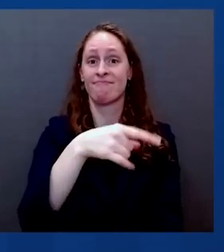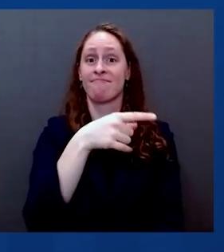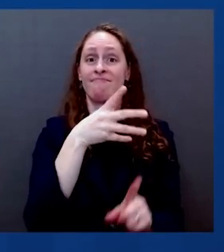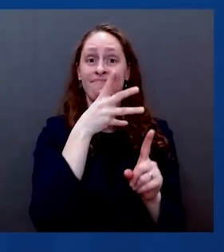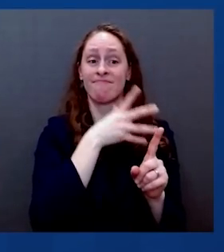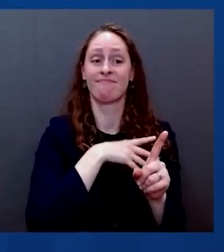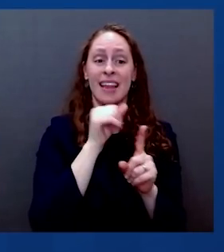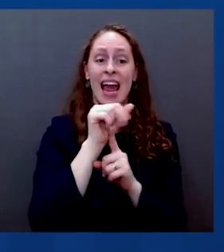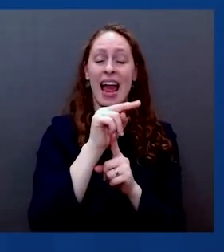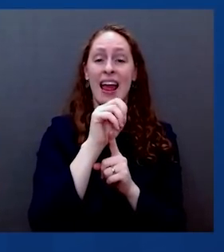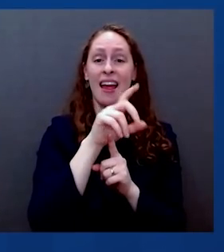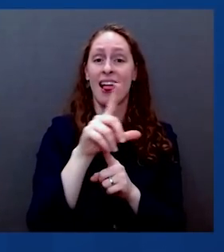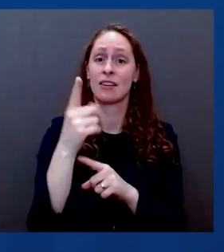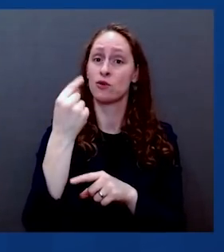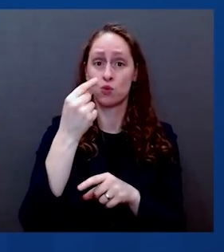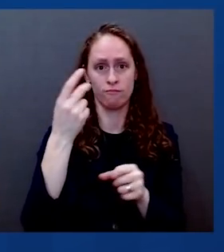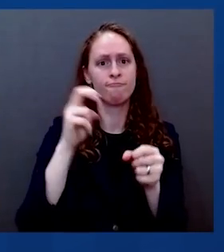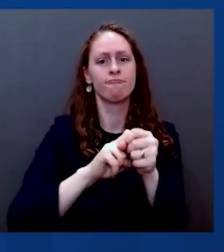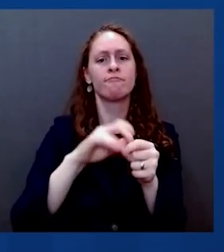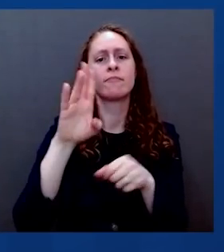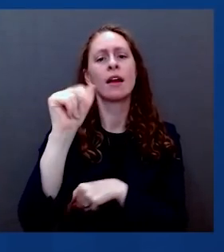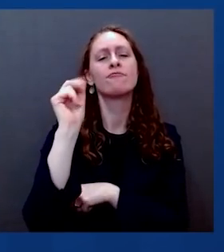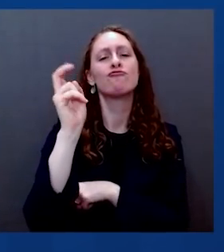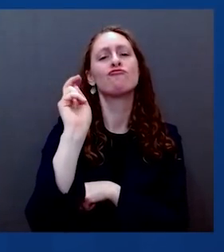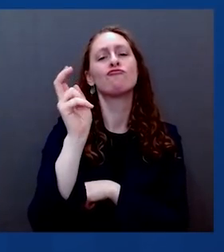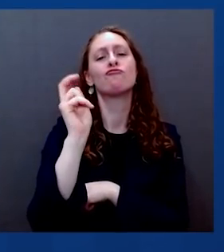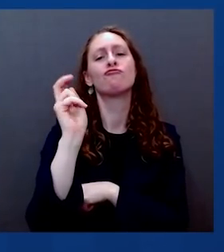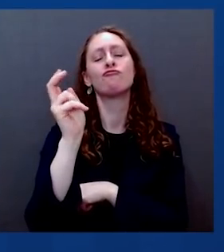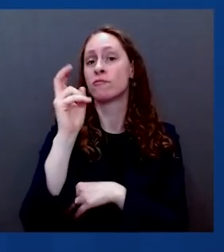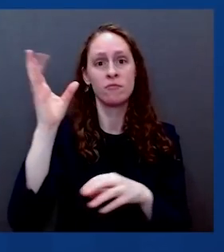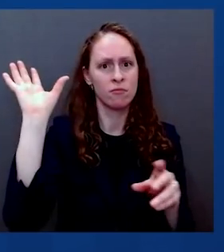In her cell, next to her, was Fannie Lou Hamer,